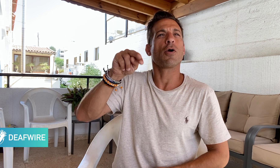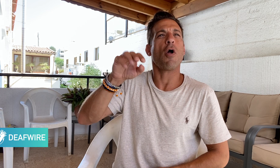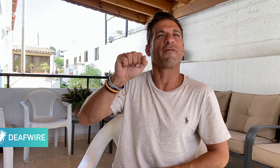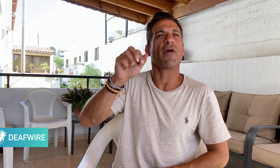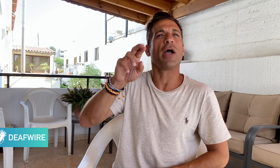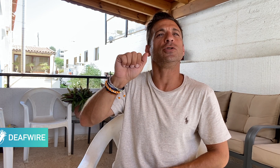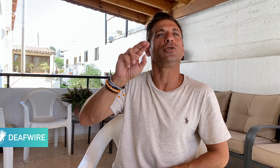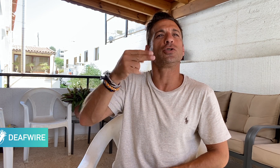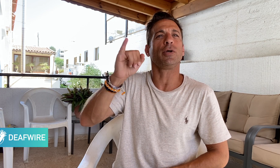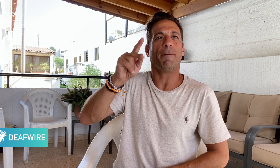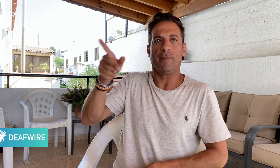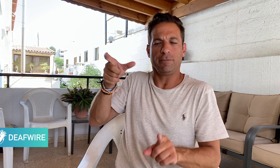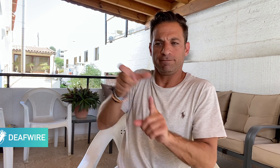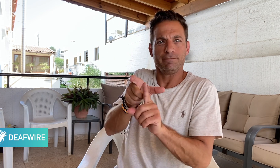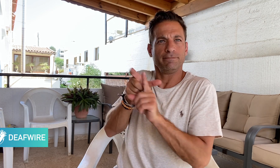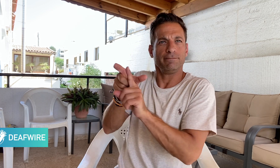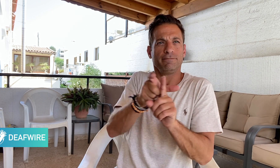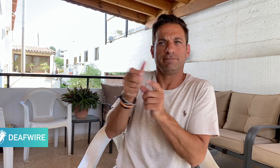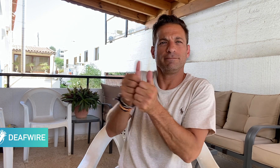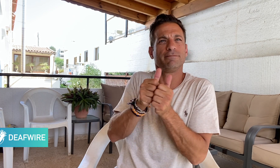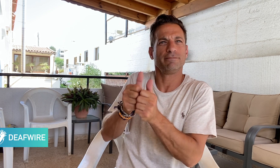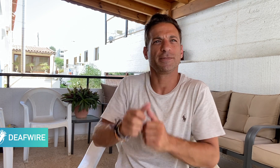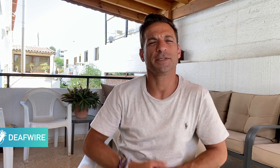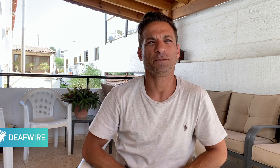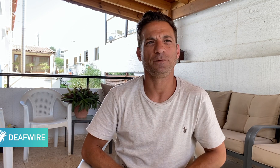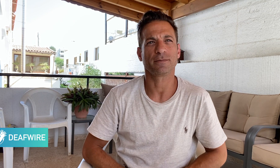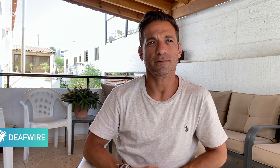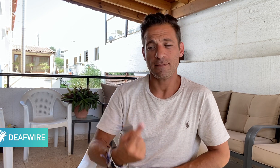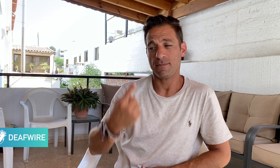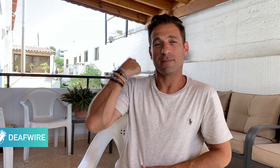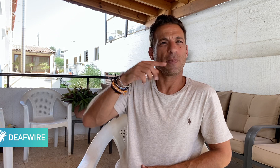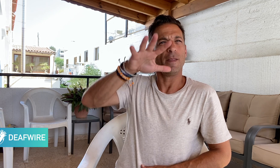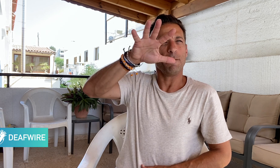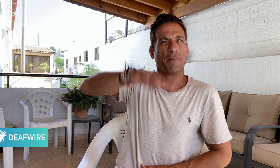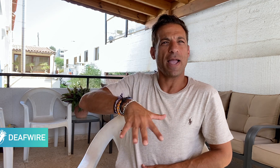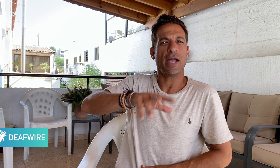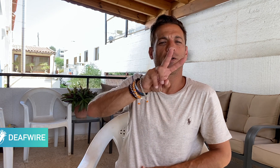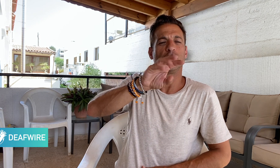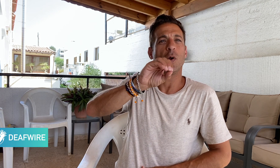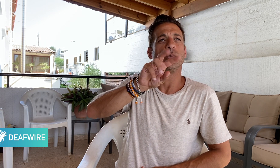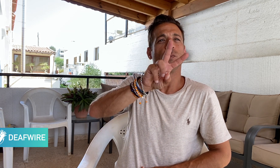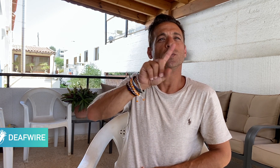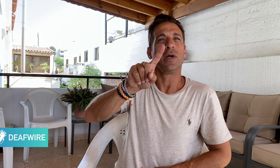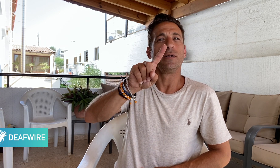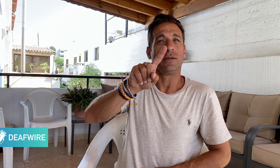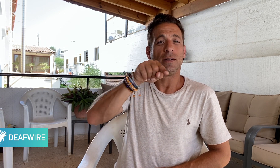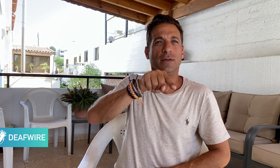In May 2021. After a two and half year fight, he was finally